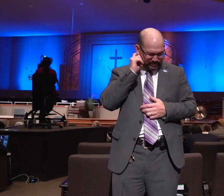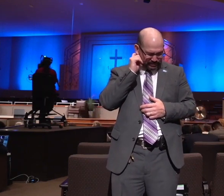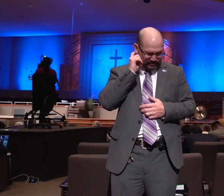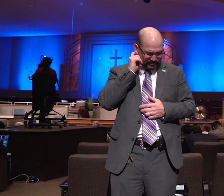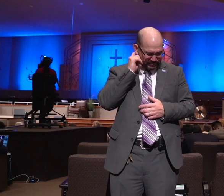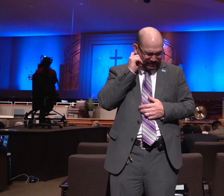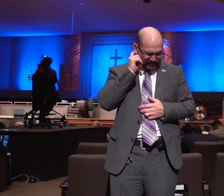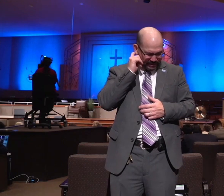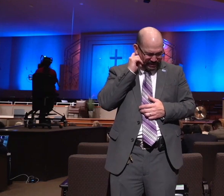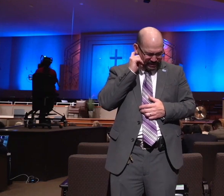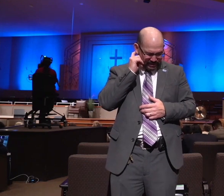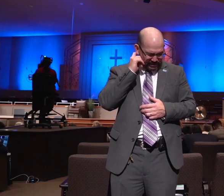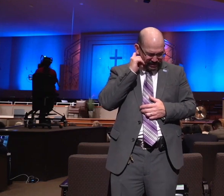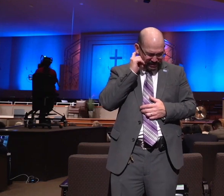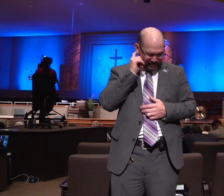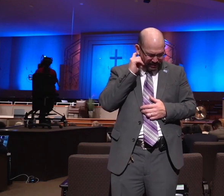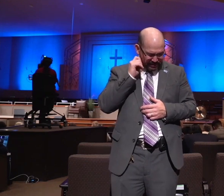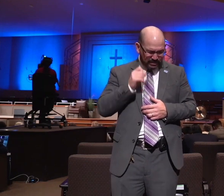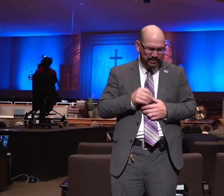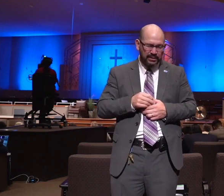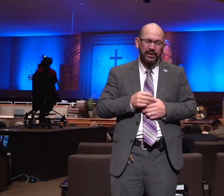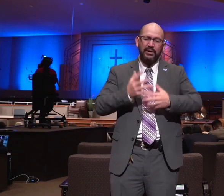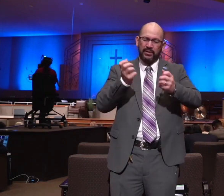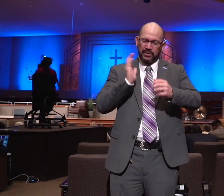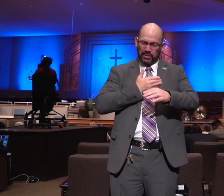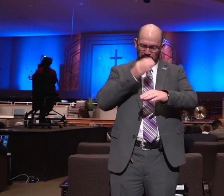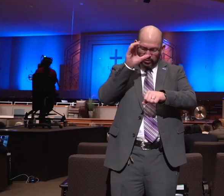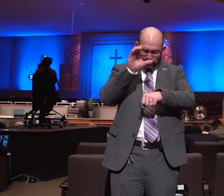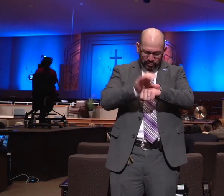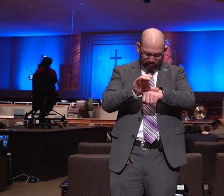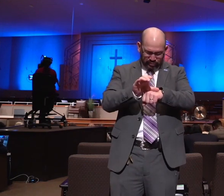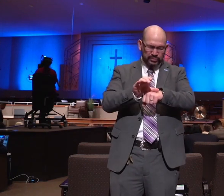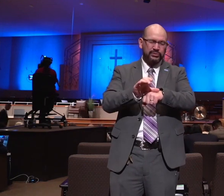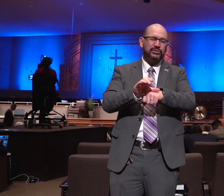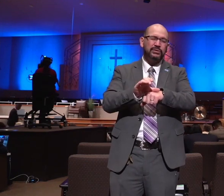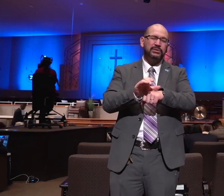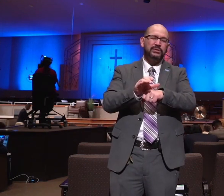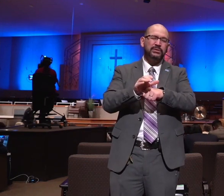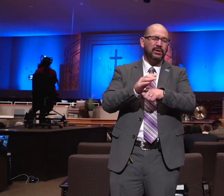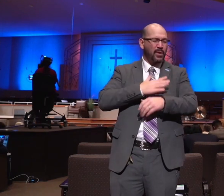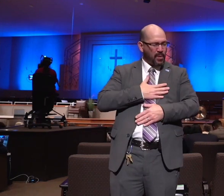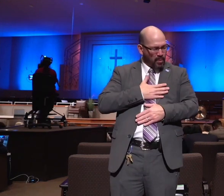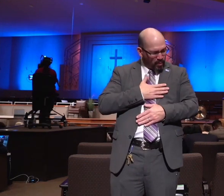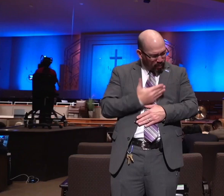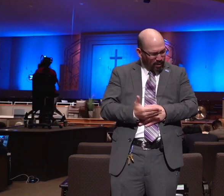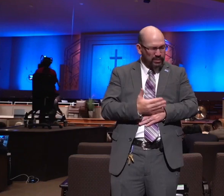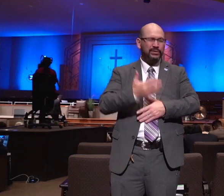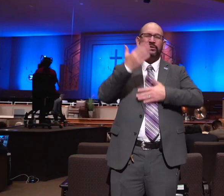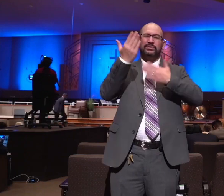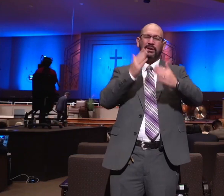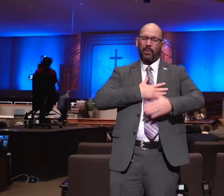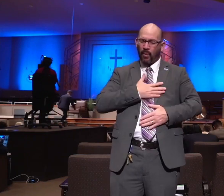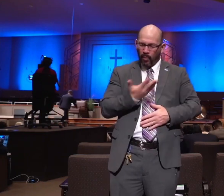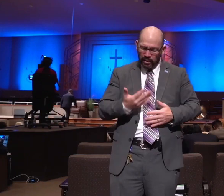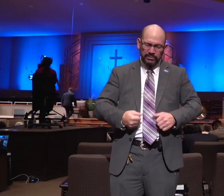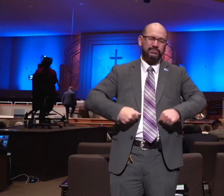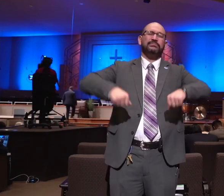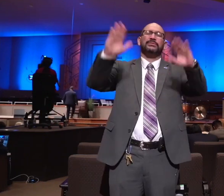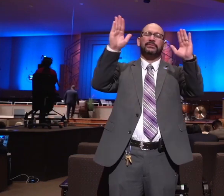acceptable unless somebody runs to the well for water